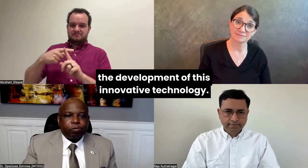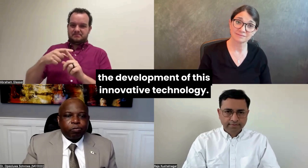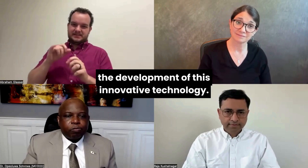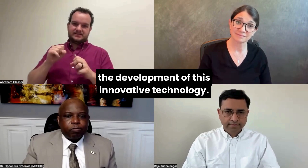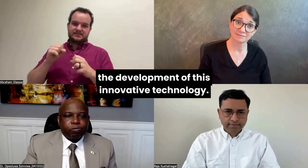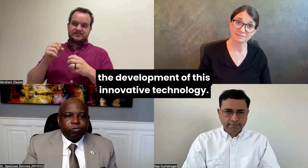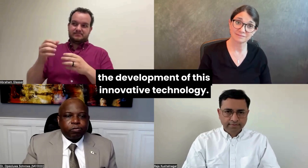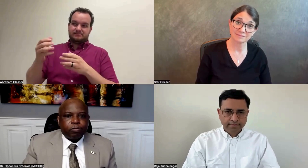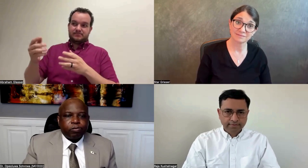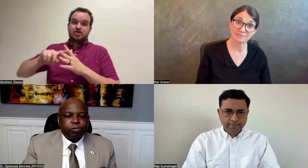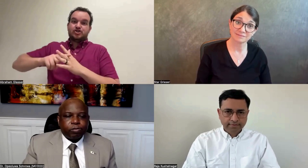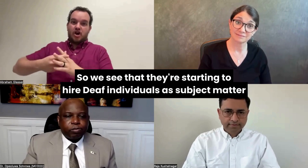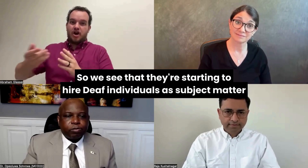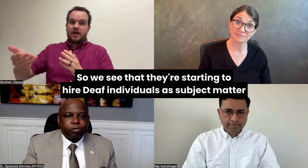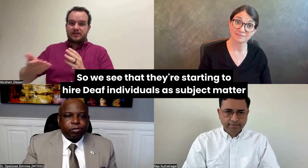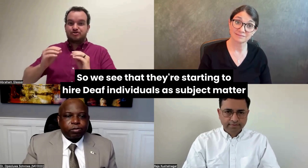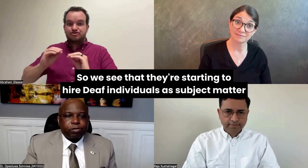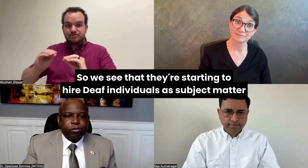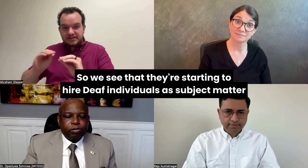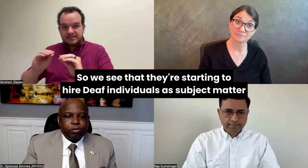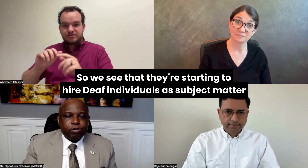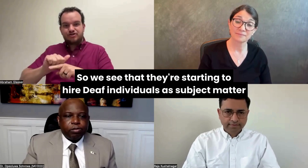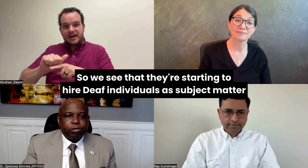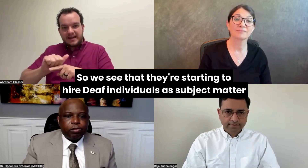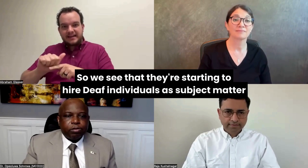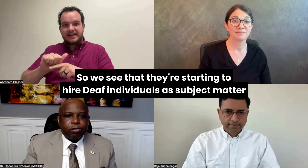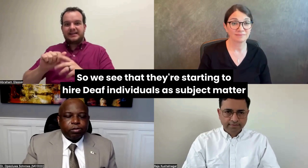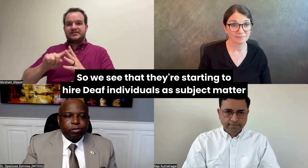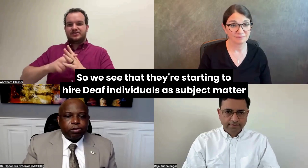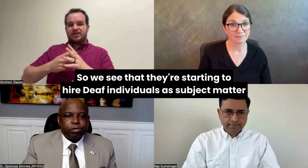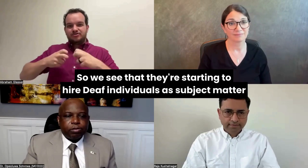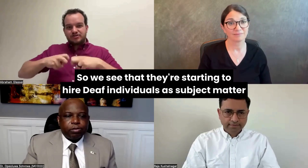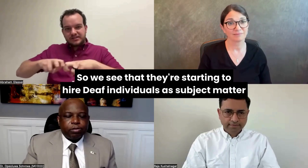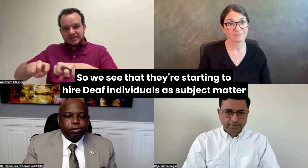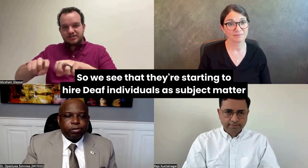So we see that they're starting to hire Deaf individuals as subject matter